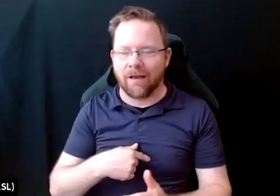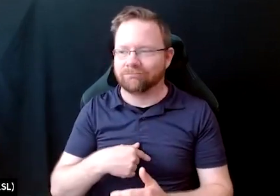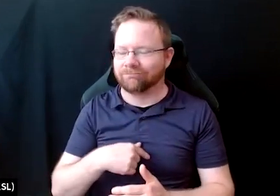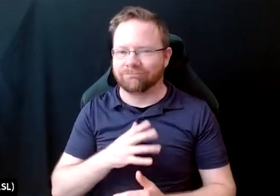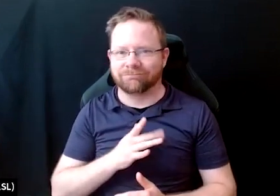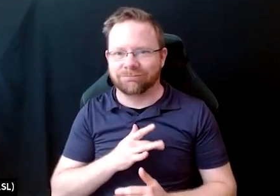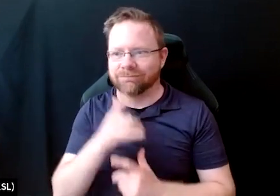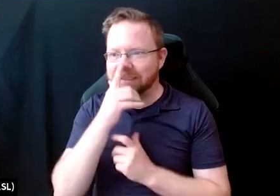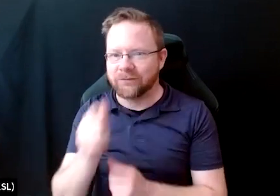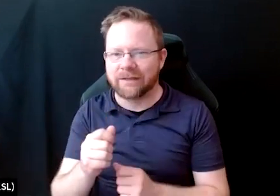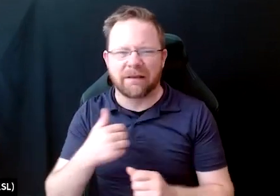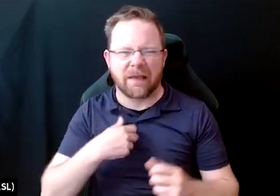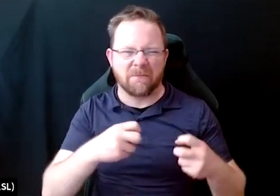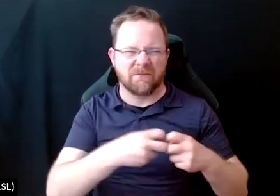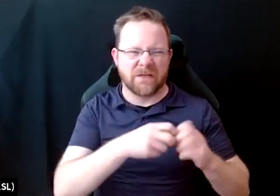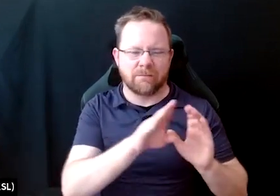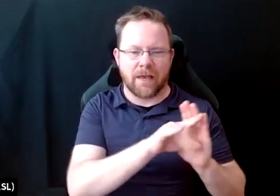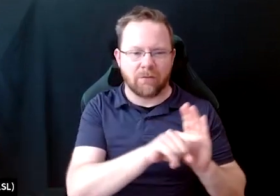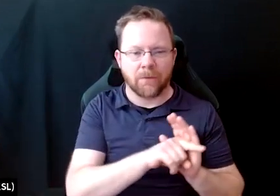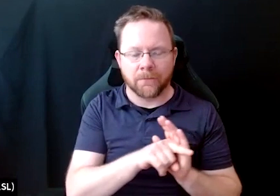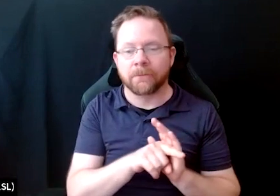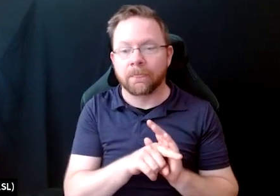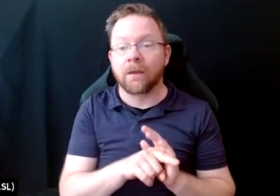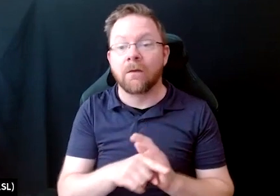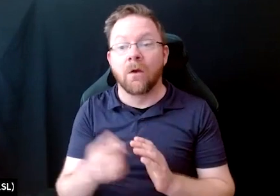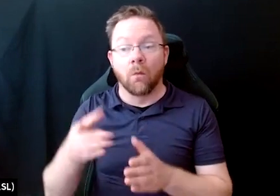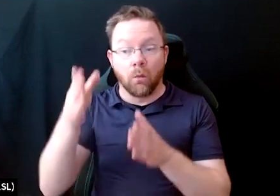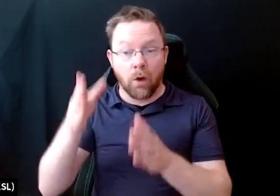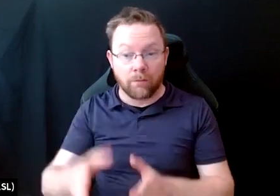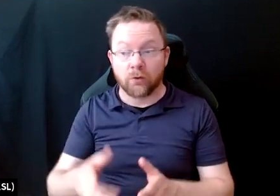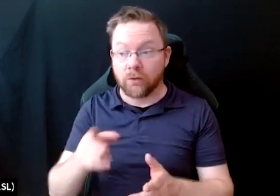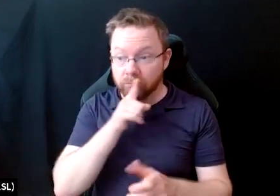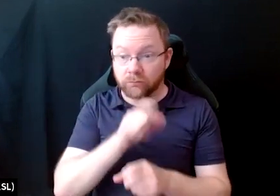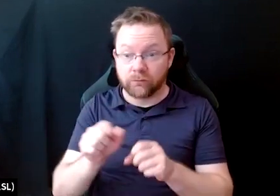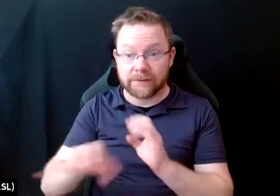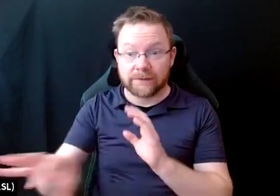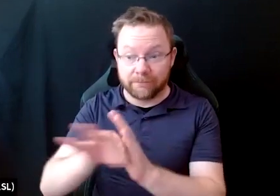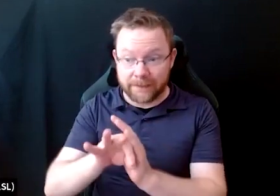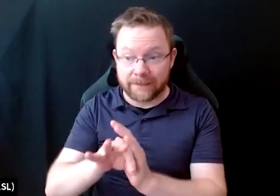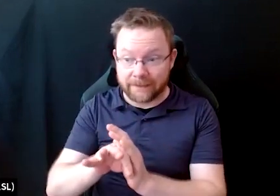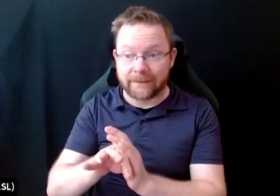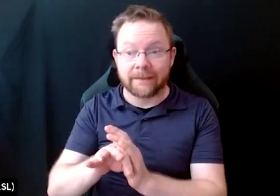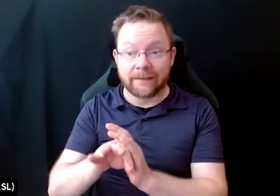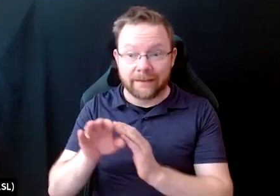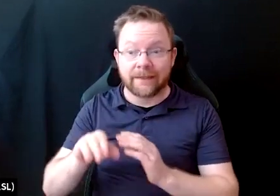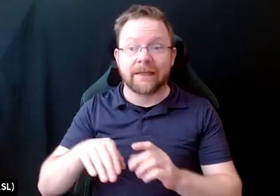For example, John McFall, who was ultimately selected, told me his running prosthetics are based on hydraulics,